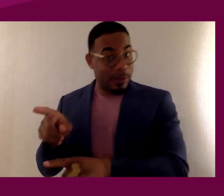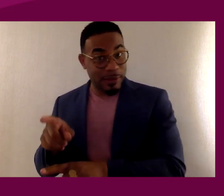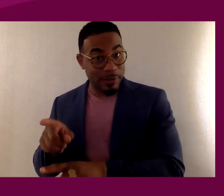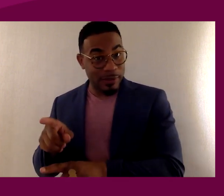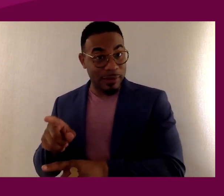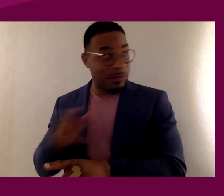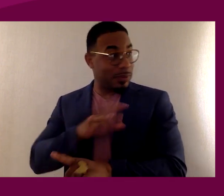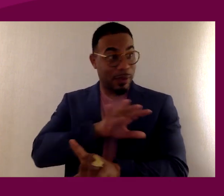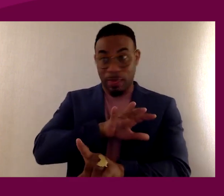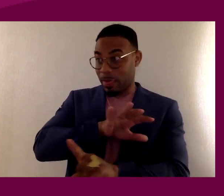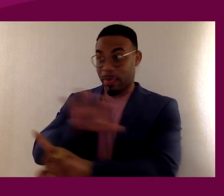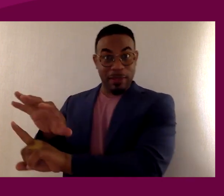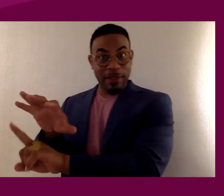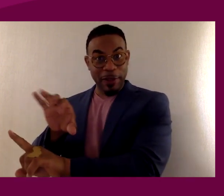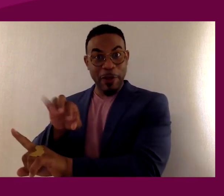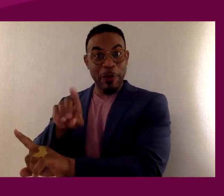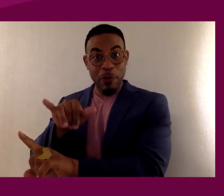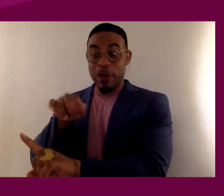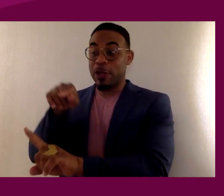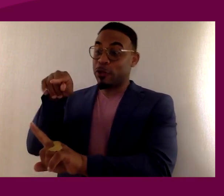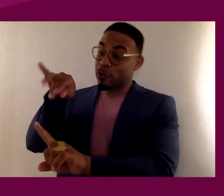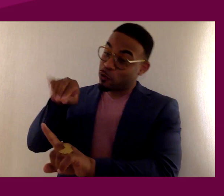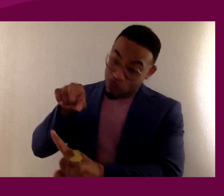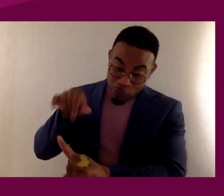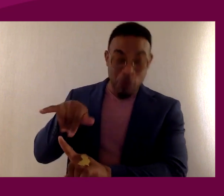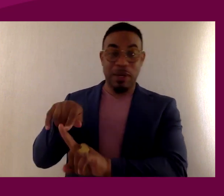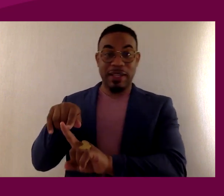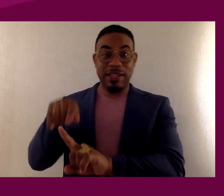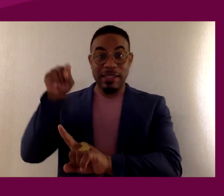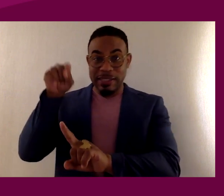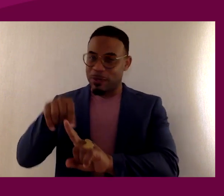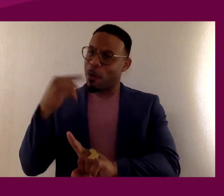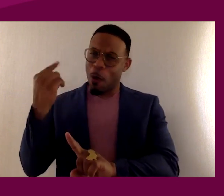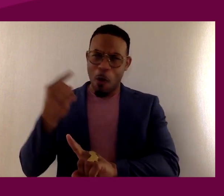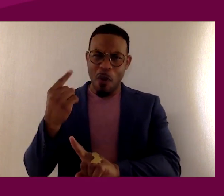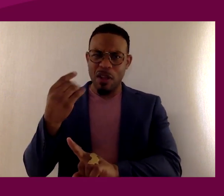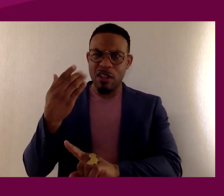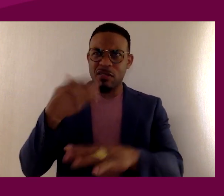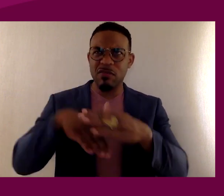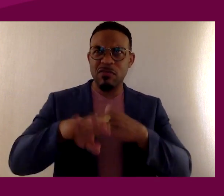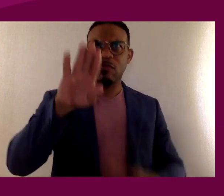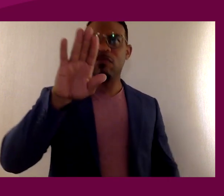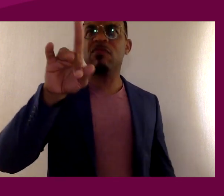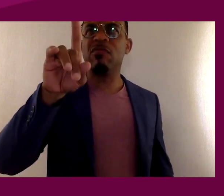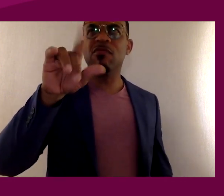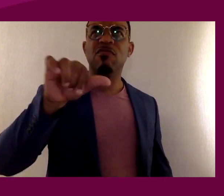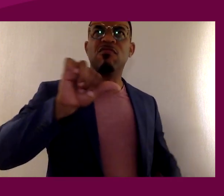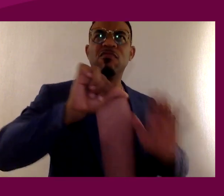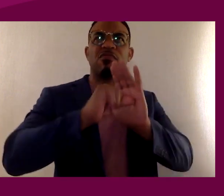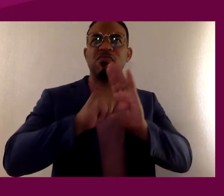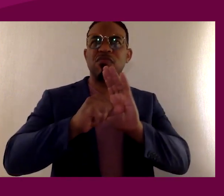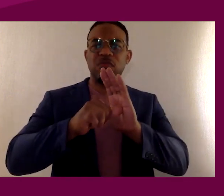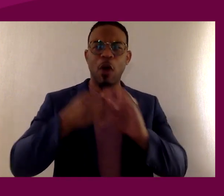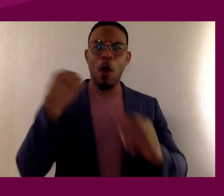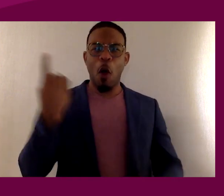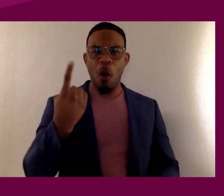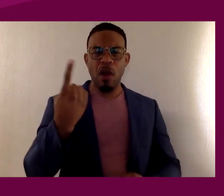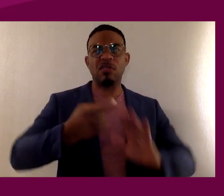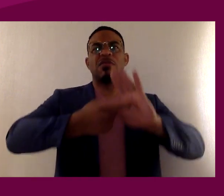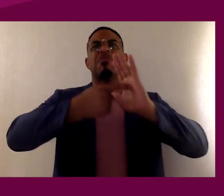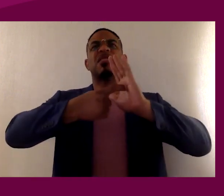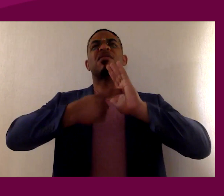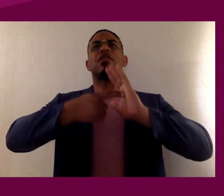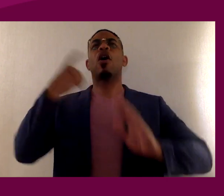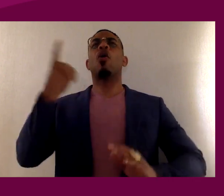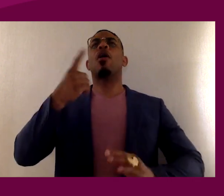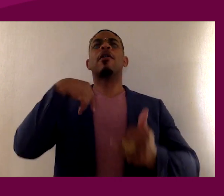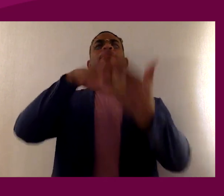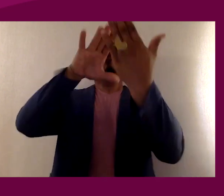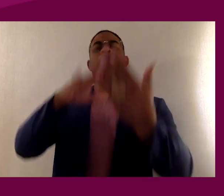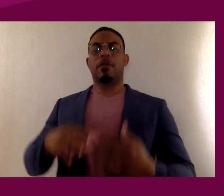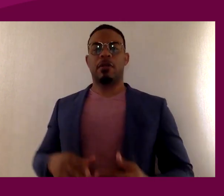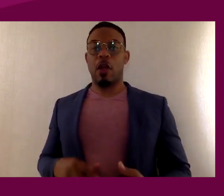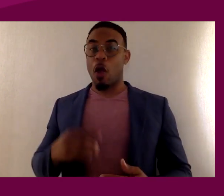because Judy was where the action was. She was always upfront, always pushing, always demanding,